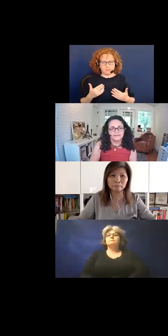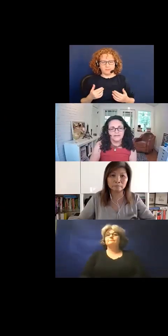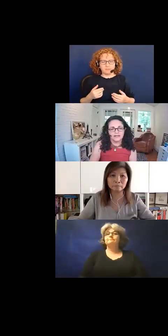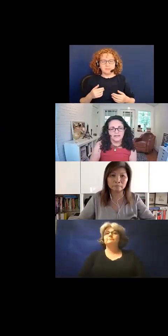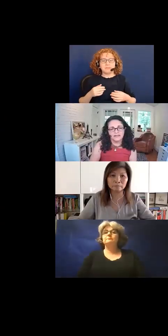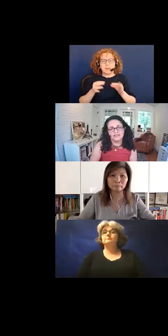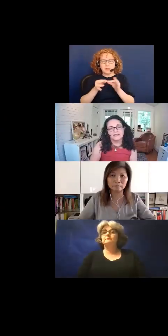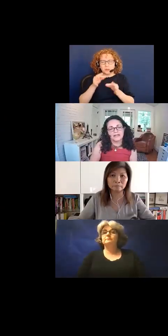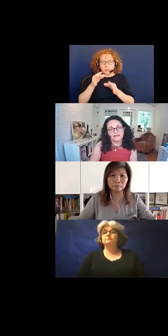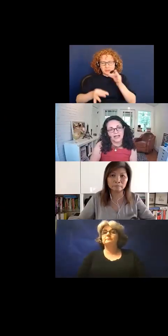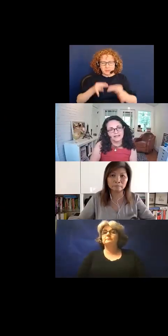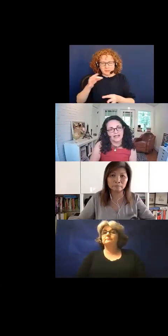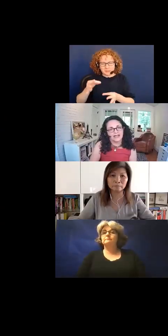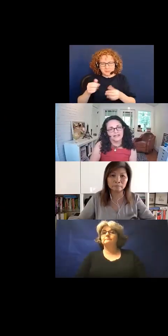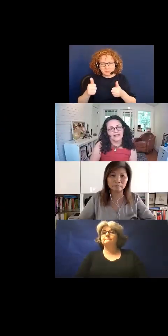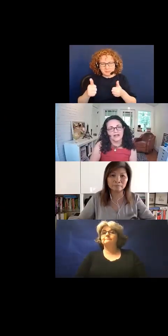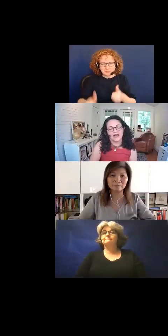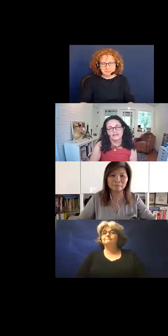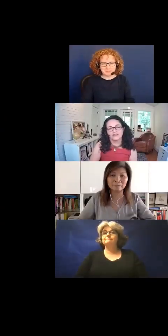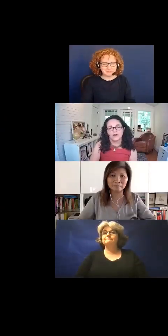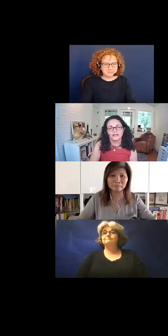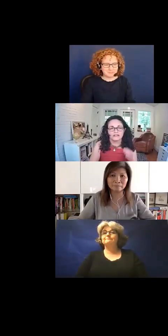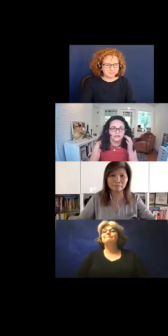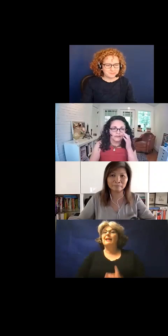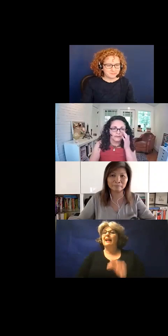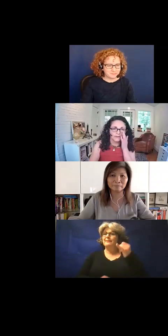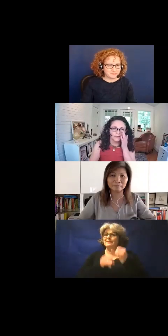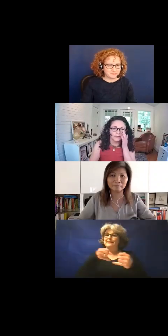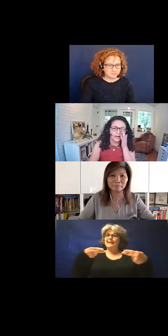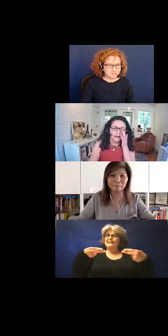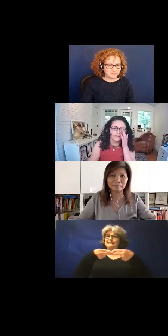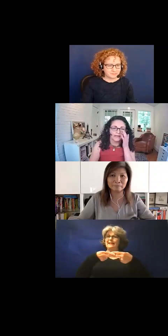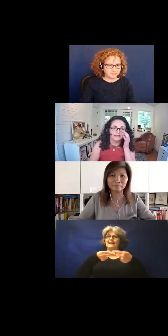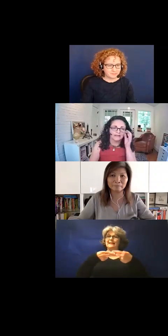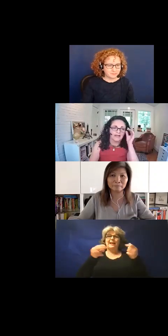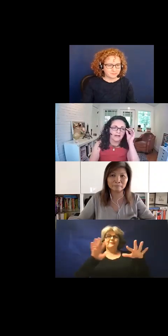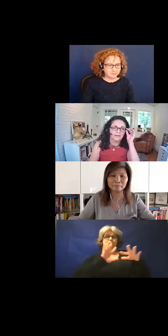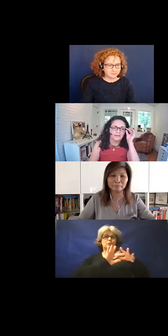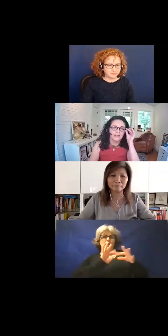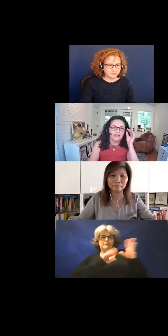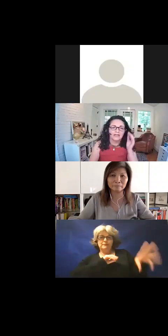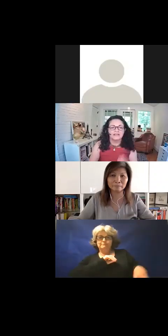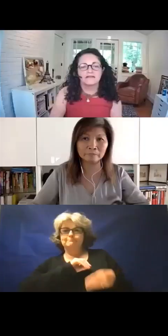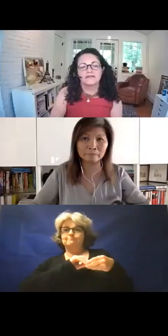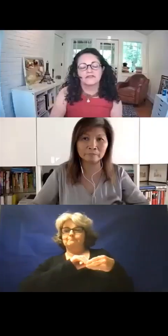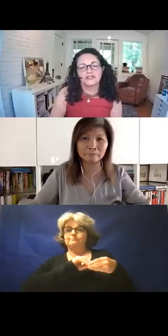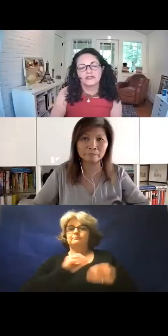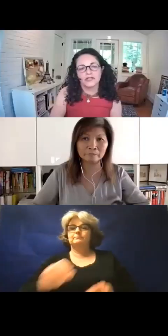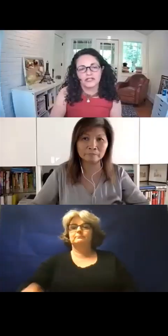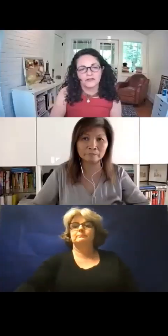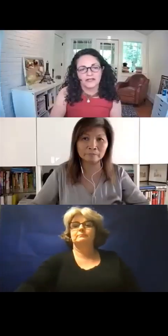I think this is my last slide and I just wanted to close with a few comments. Just to reiterate that